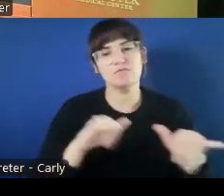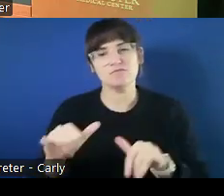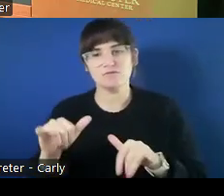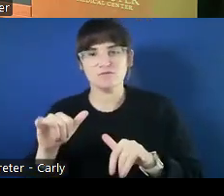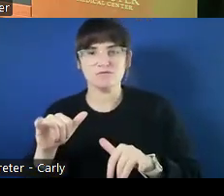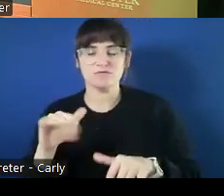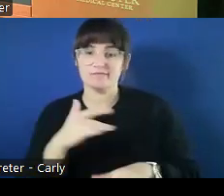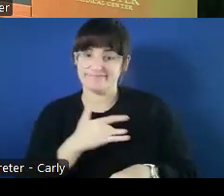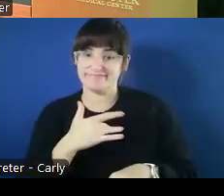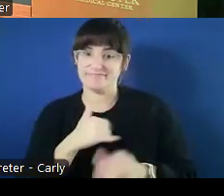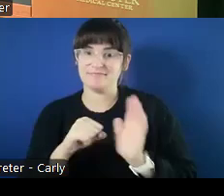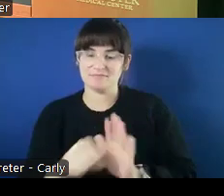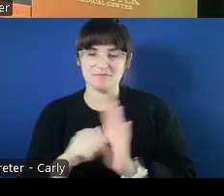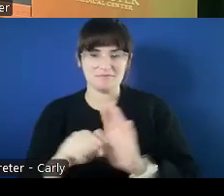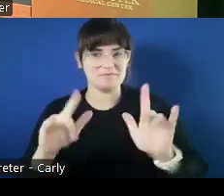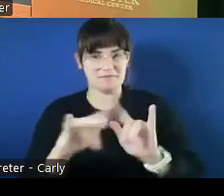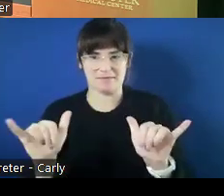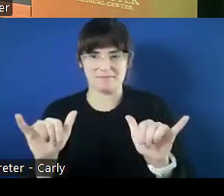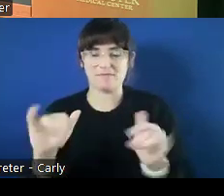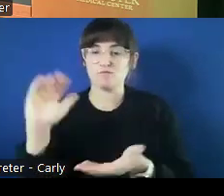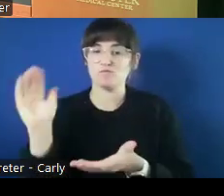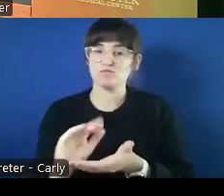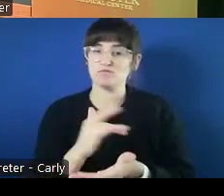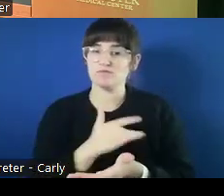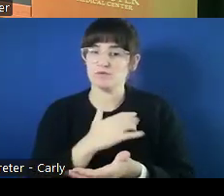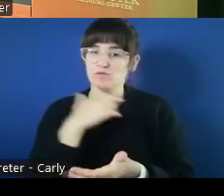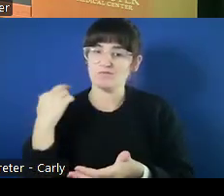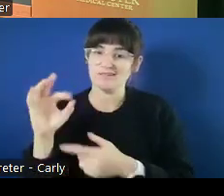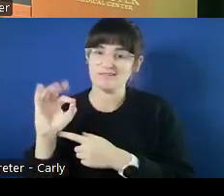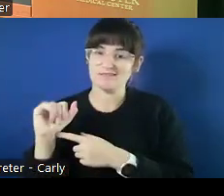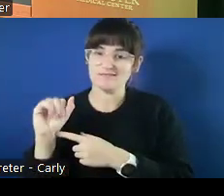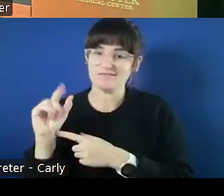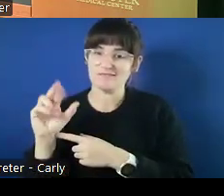uh the cardiac symptoms as well so you're going to reduce cardiac risk factors manage blood pressure